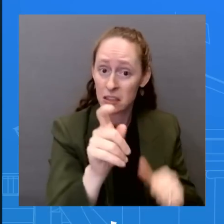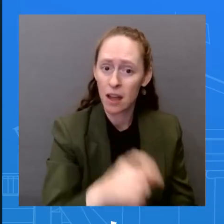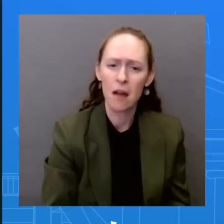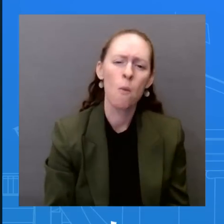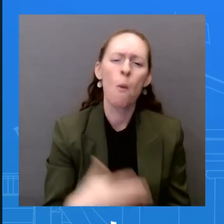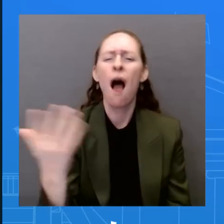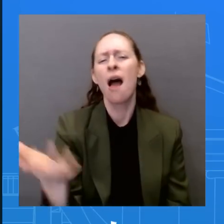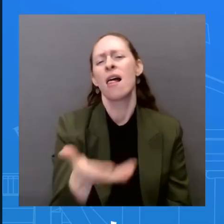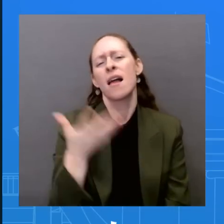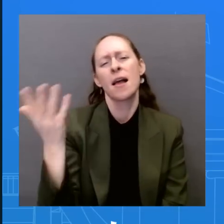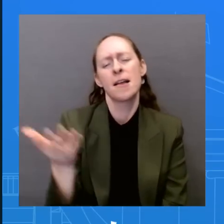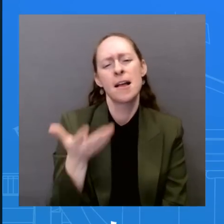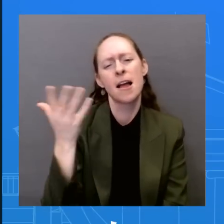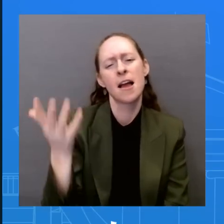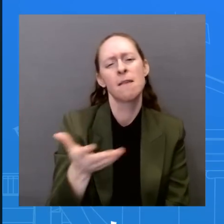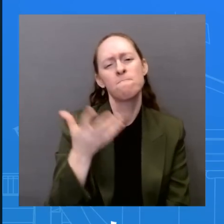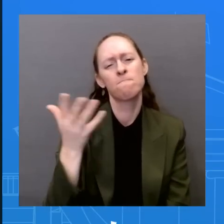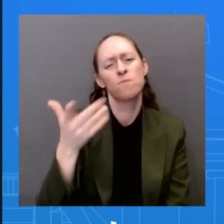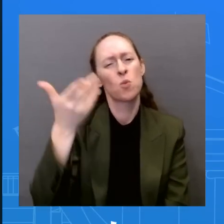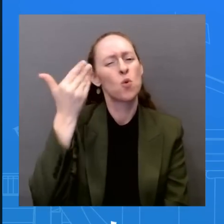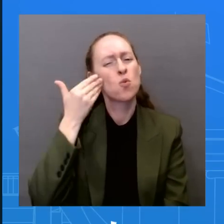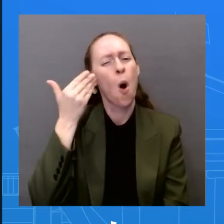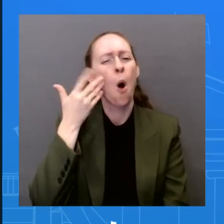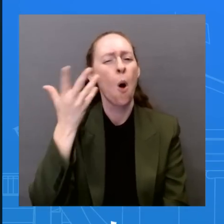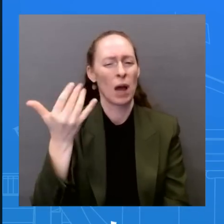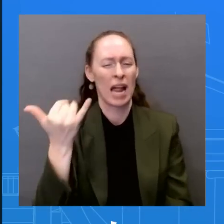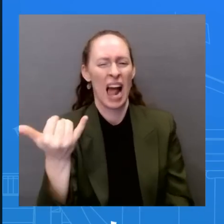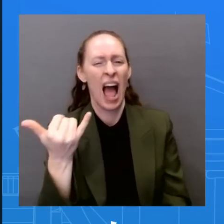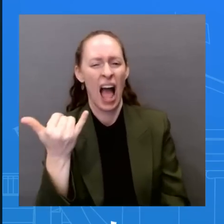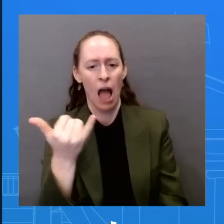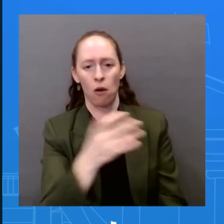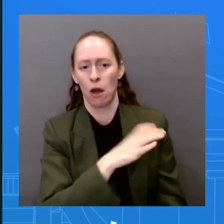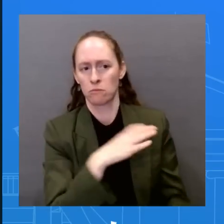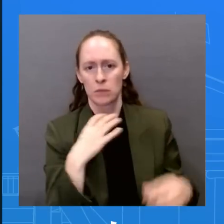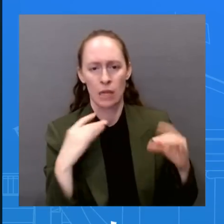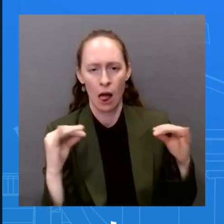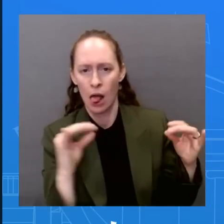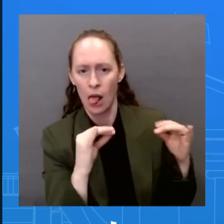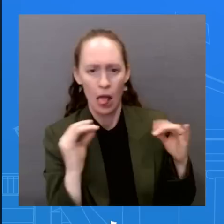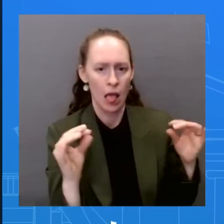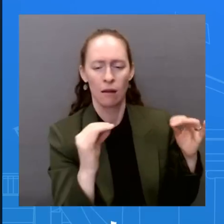so we'll let leadership decide how to move forward with that. But the President is proud --